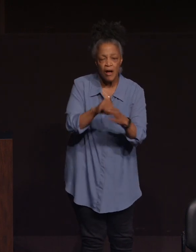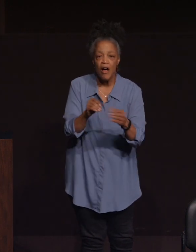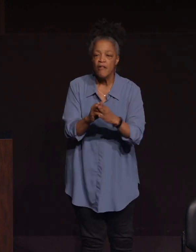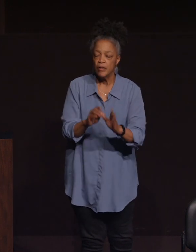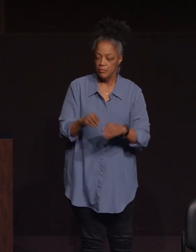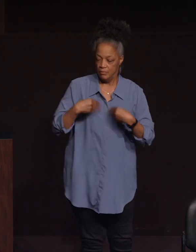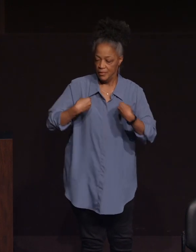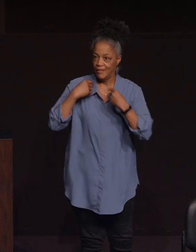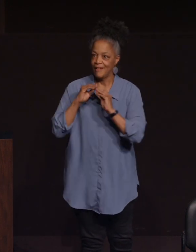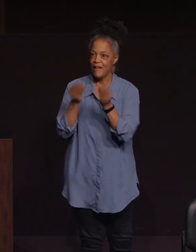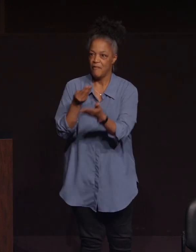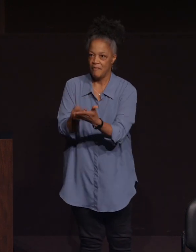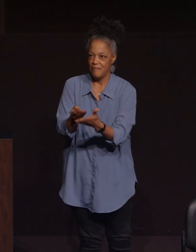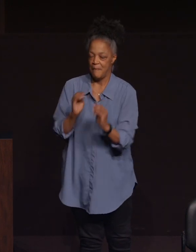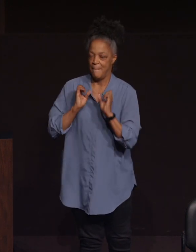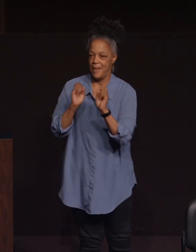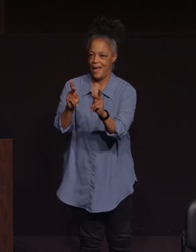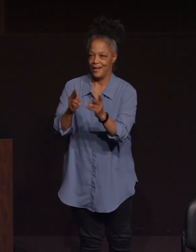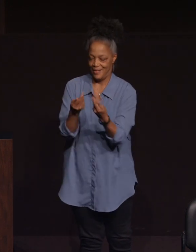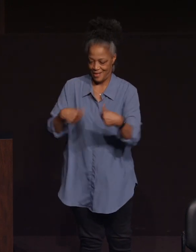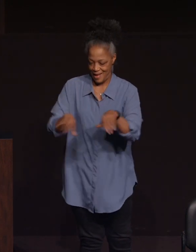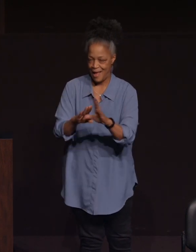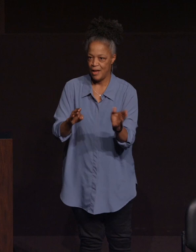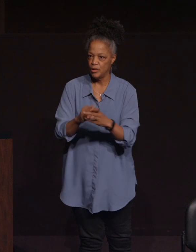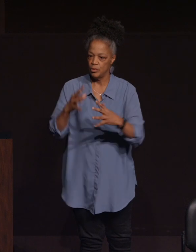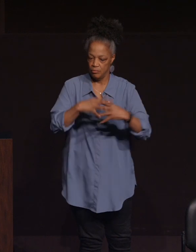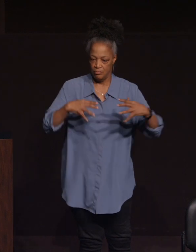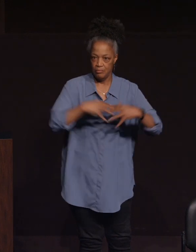of land to indigenous peoples; and you can find out more about